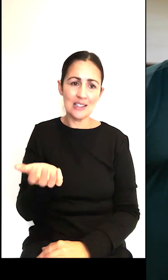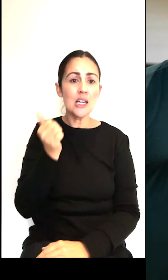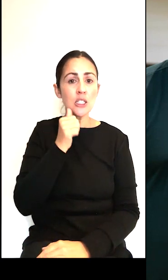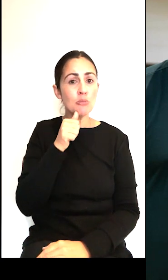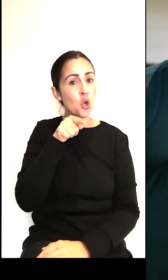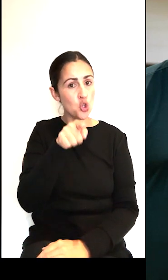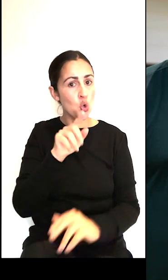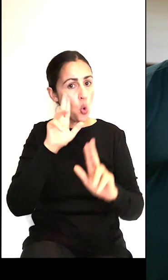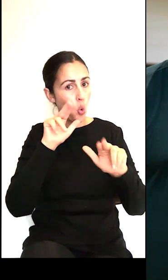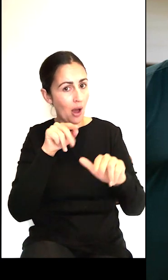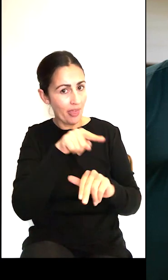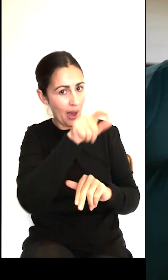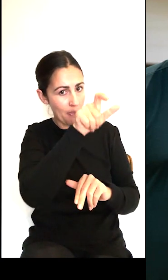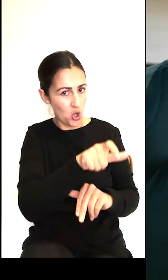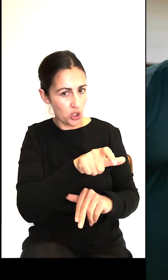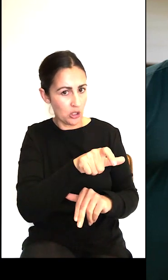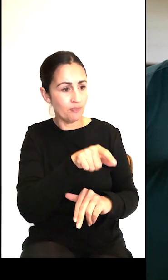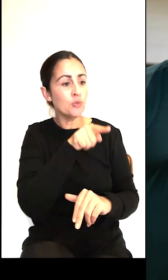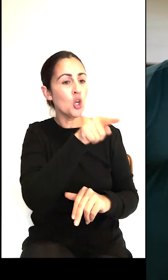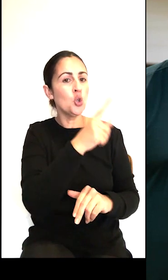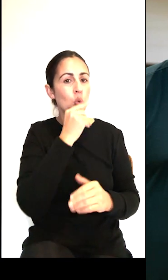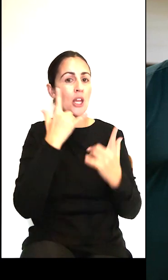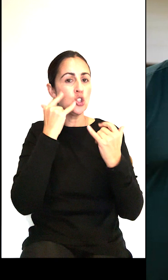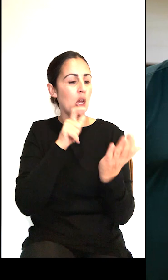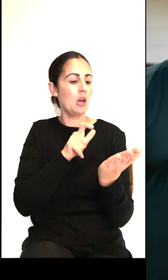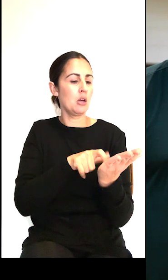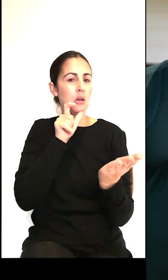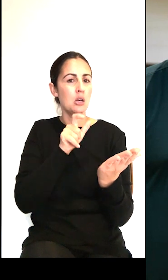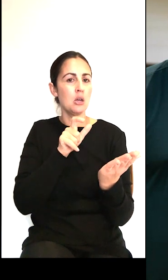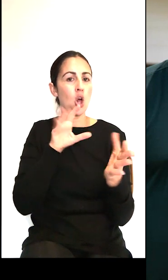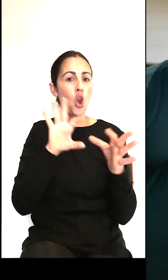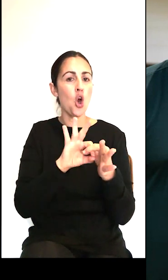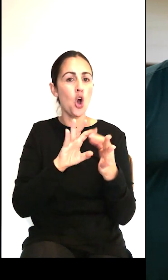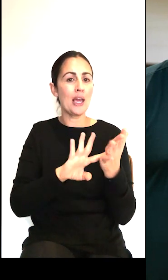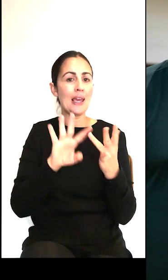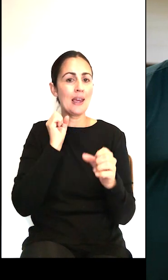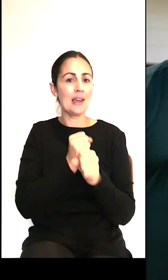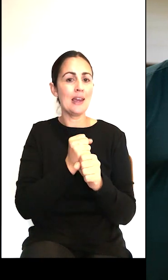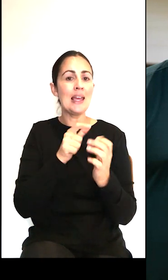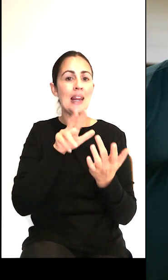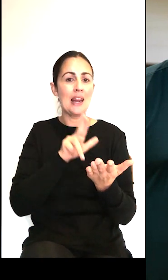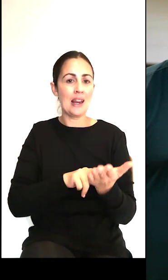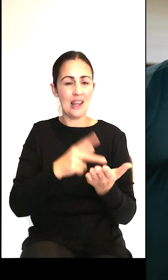you can actually log into that person's My Health Record on their behalf and you can access that on either on your laptop or your desktop or even on your